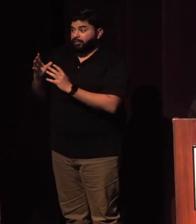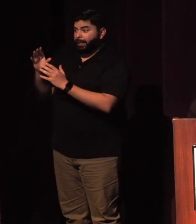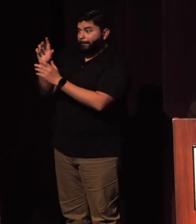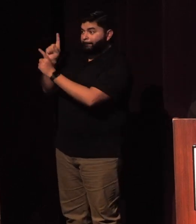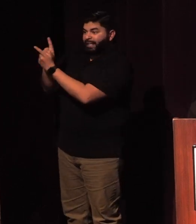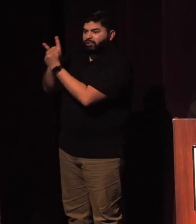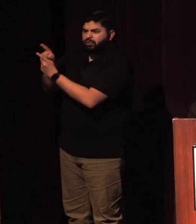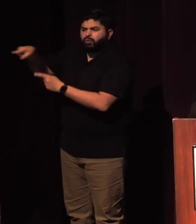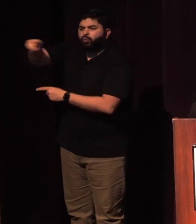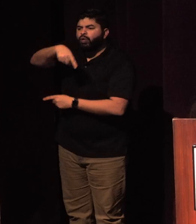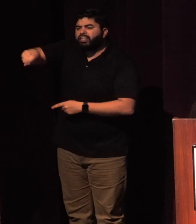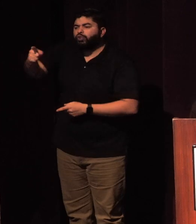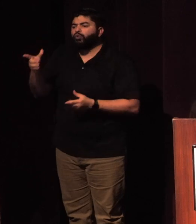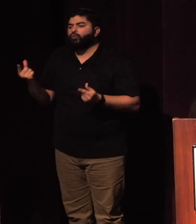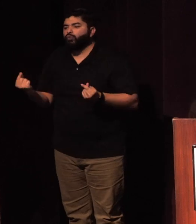professors, educators, and mentors do about it?